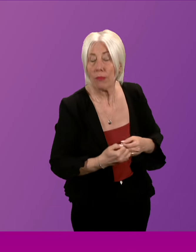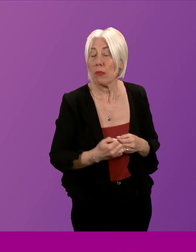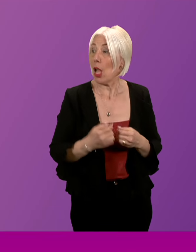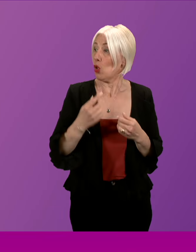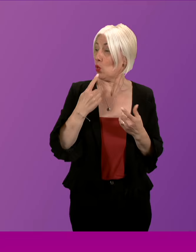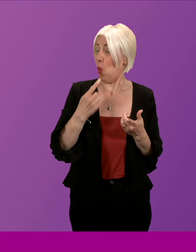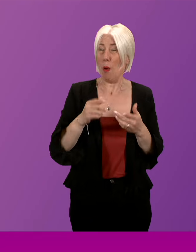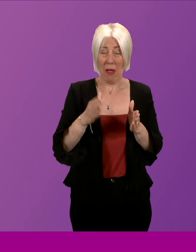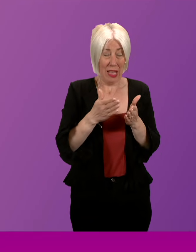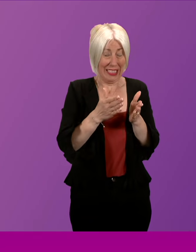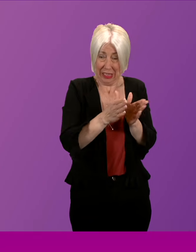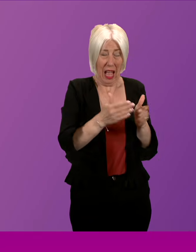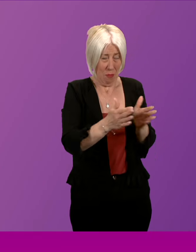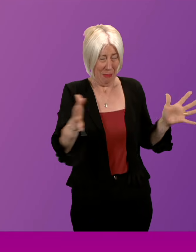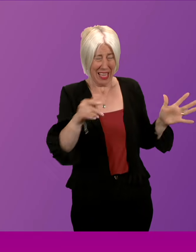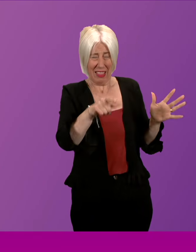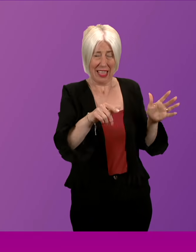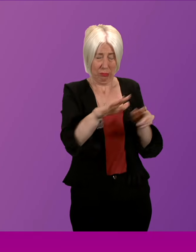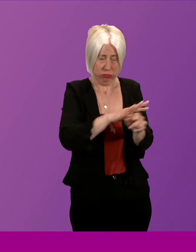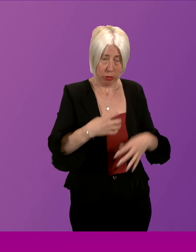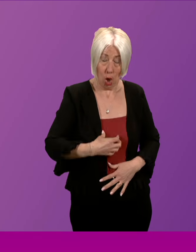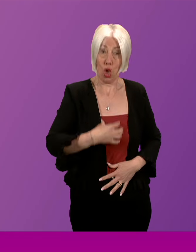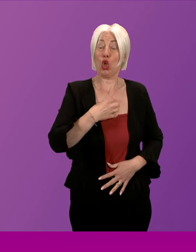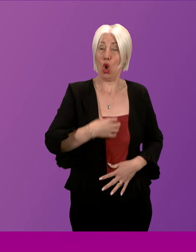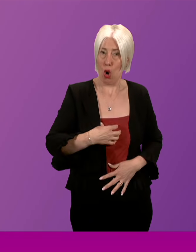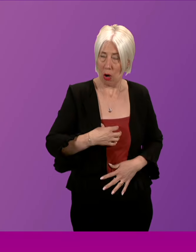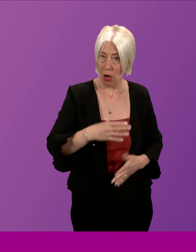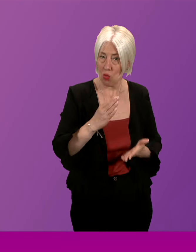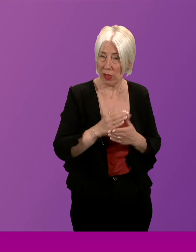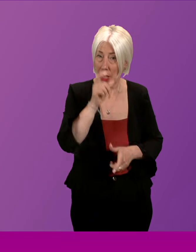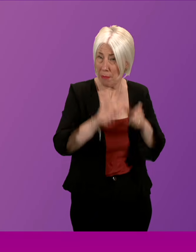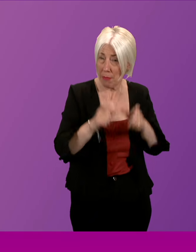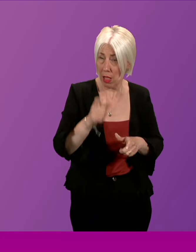the scale, shock and duration of the incident are placing exceptional pressure on one of Scotland’s